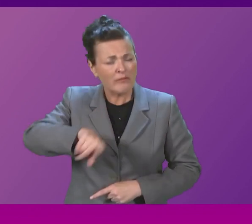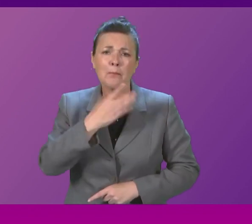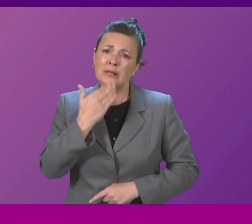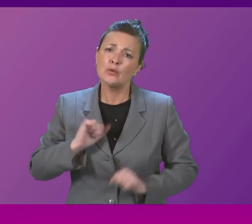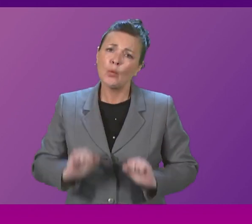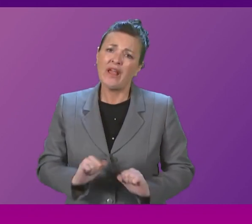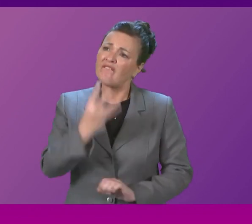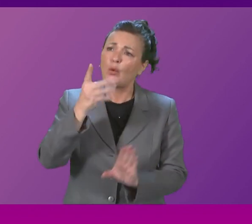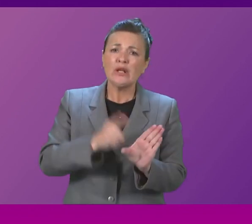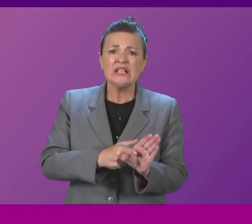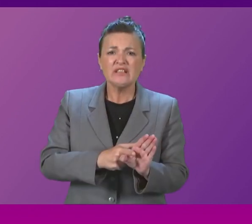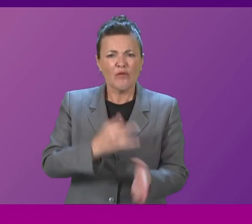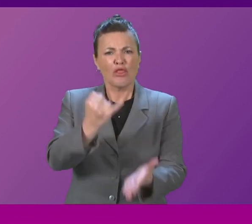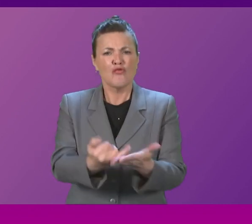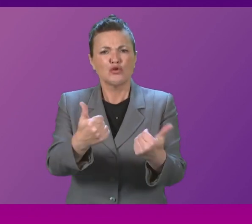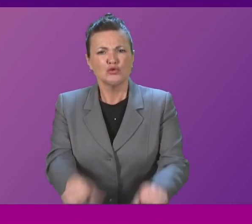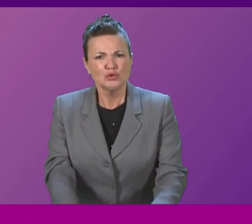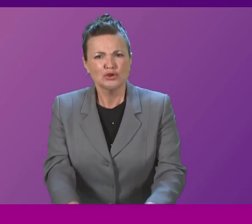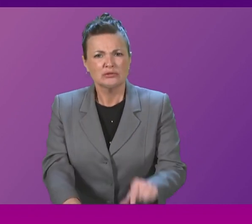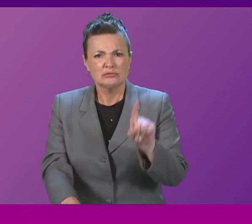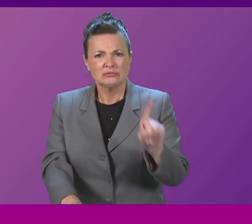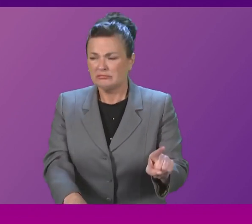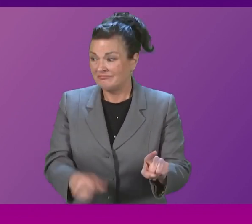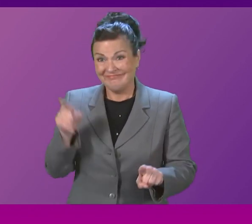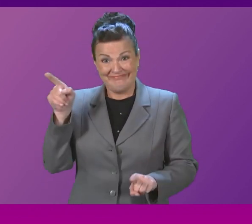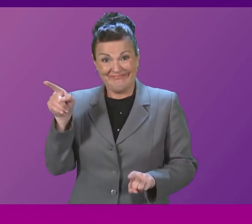Organisations are now lining up to condemn the creation of the deceptively named national